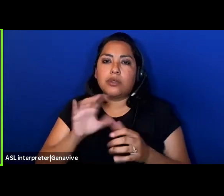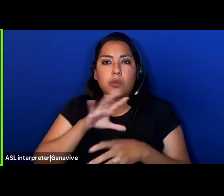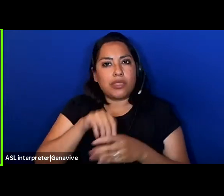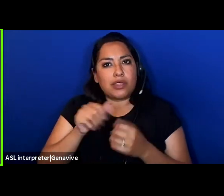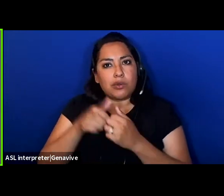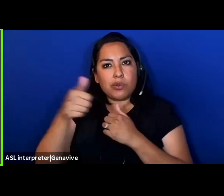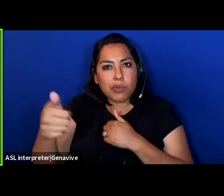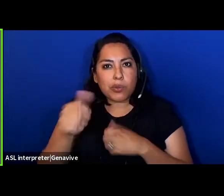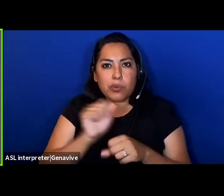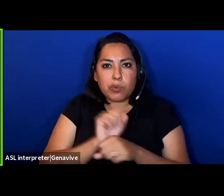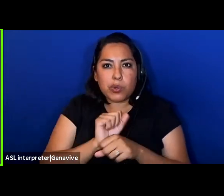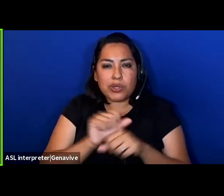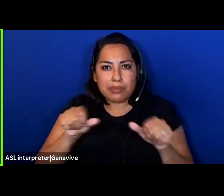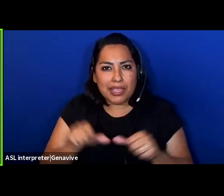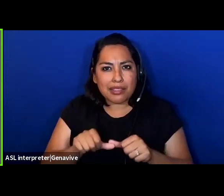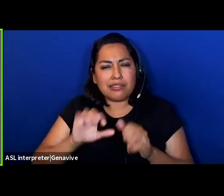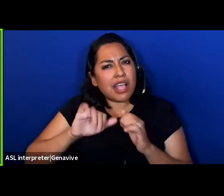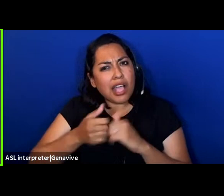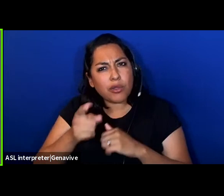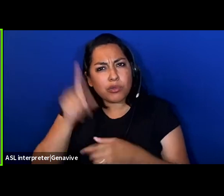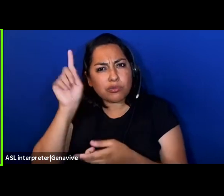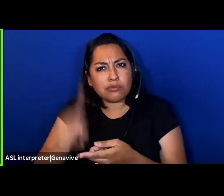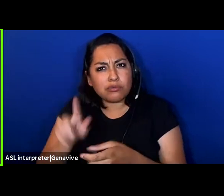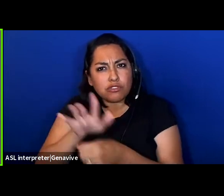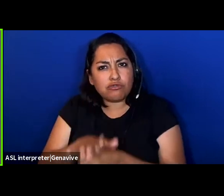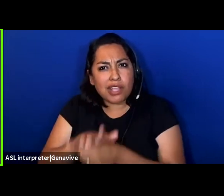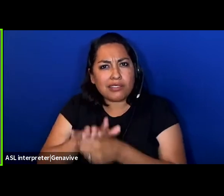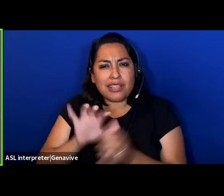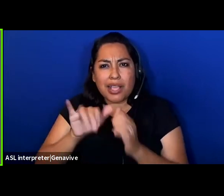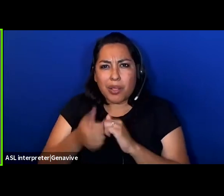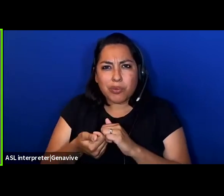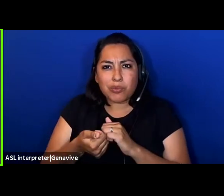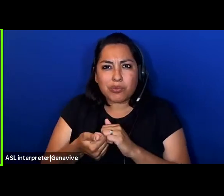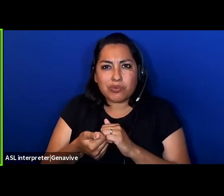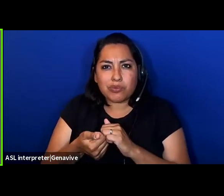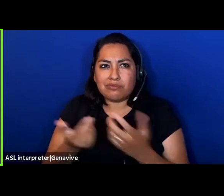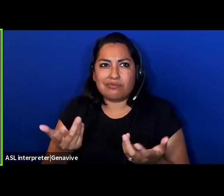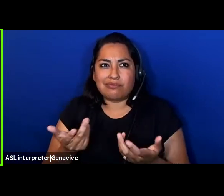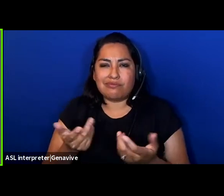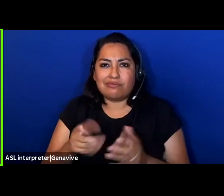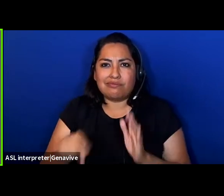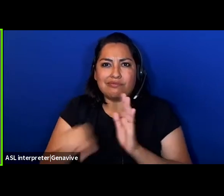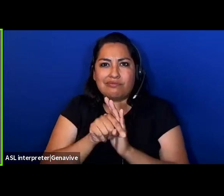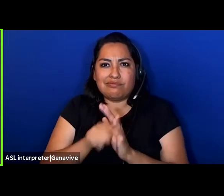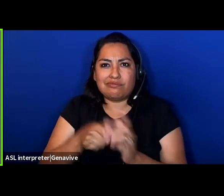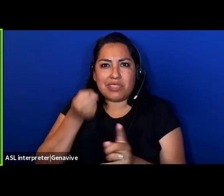What do you do to reduce that stress? It’s not good for anyone. Find ways to reduce that.